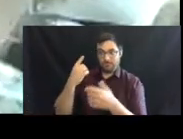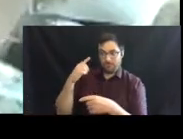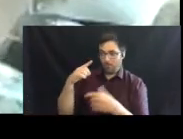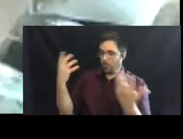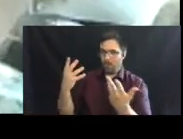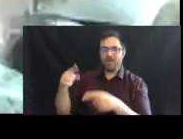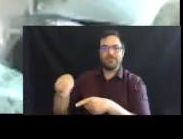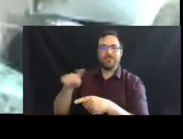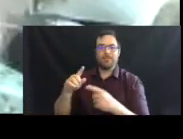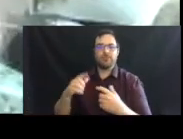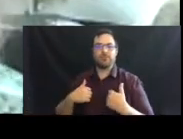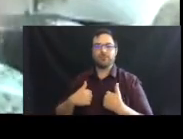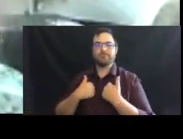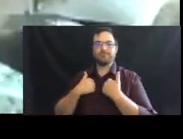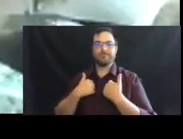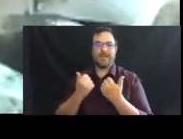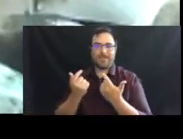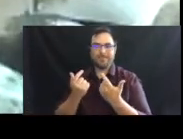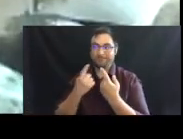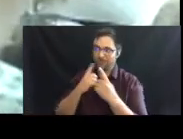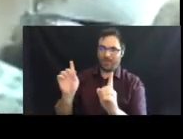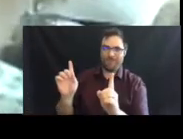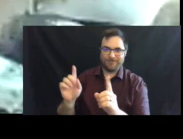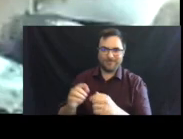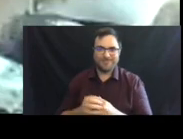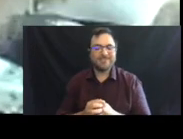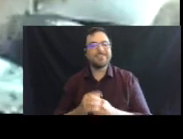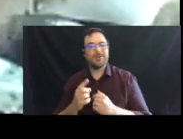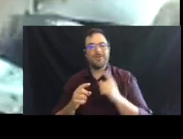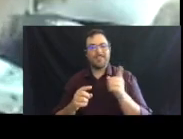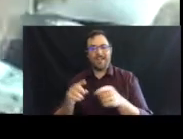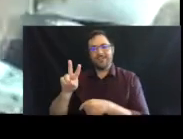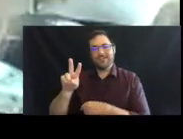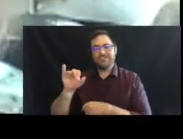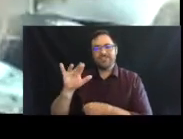so that vision statement really encompasses all of the different areas of our program.